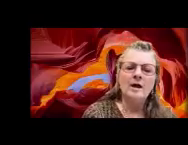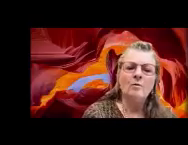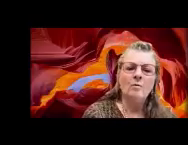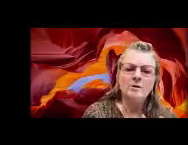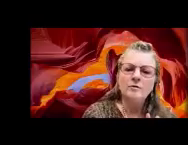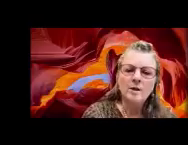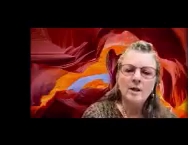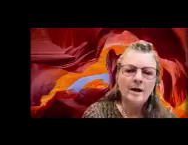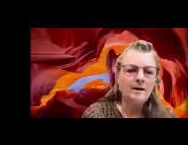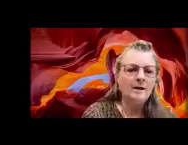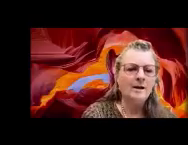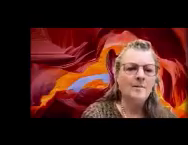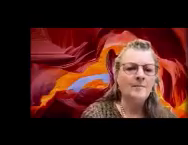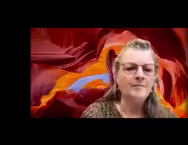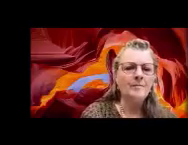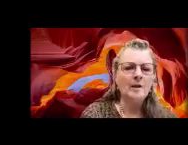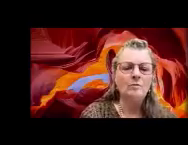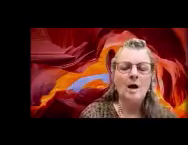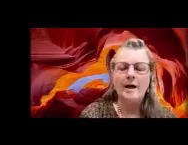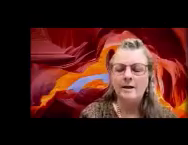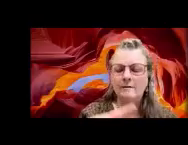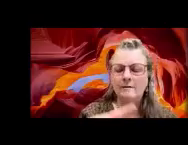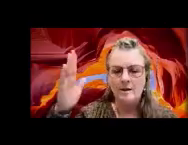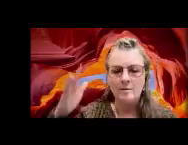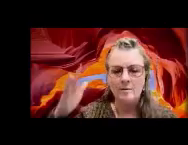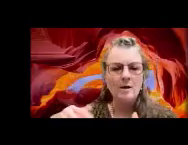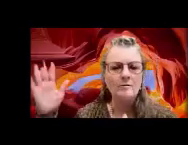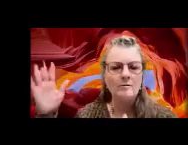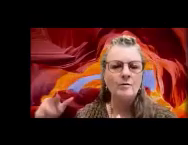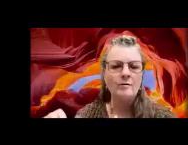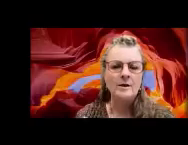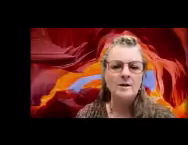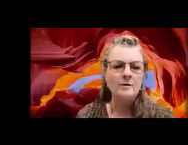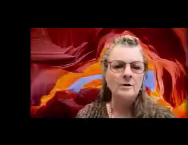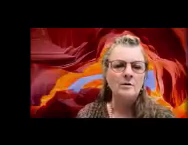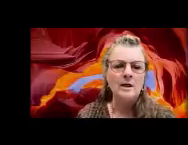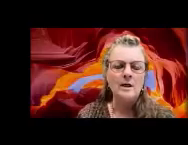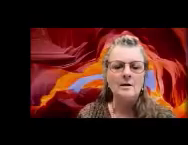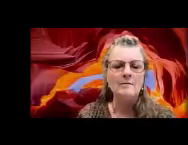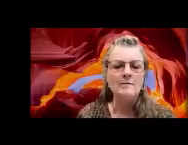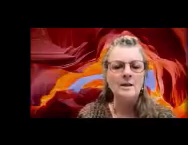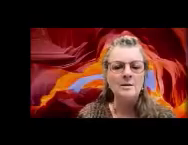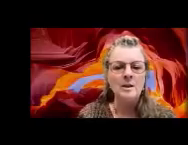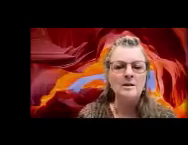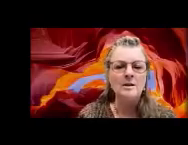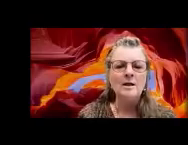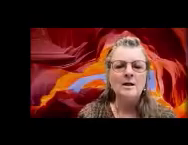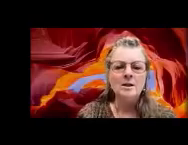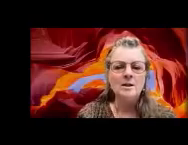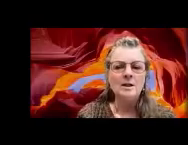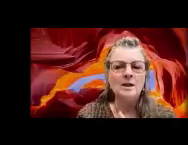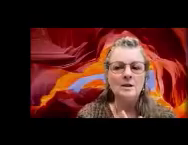that. Watch for that. Highly variable cognitive profiles if you're doing any kind of assessment, just indicates